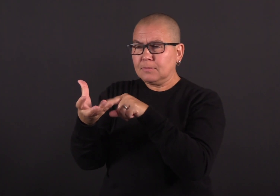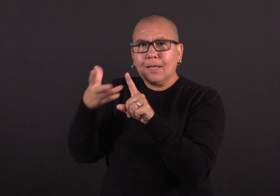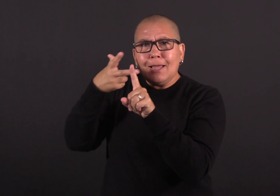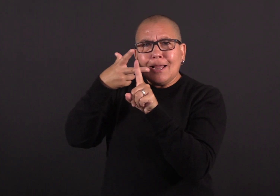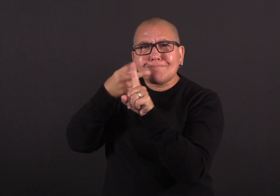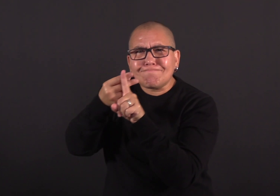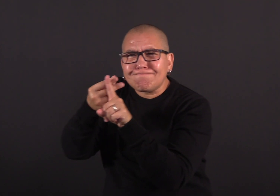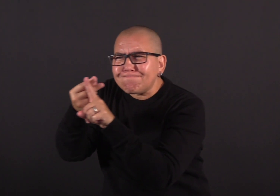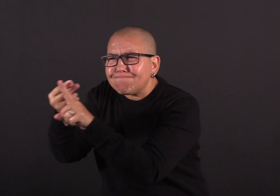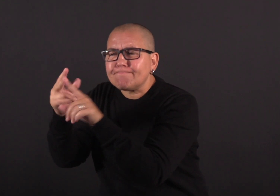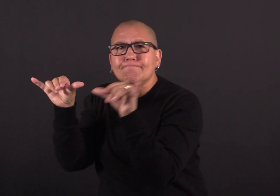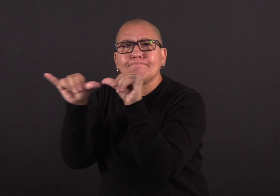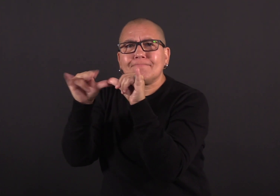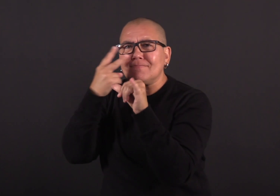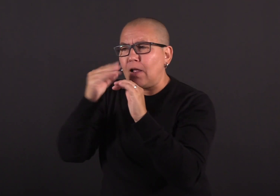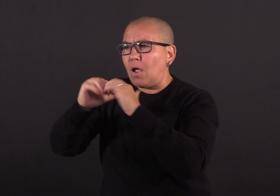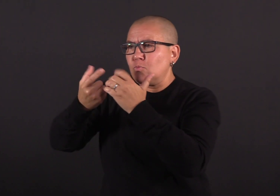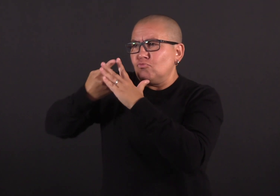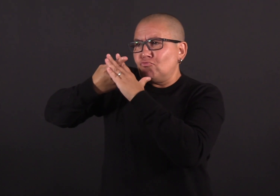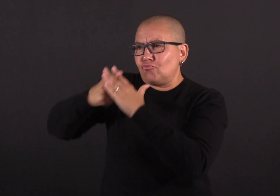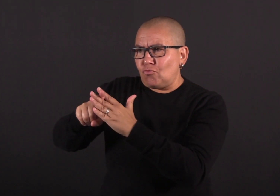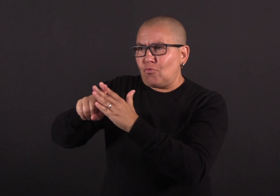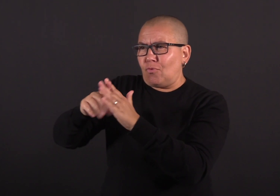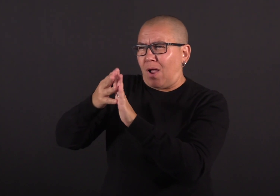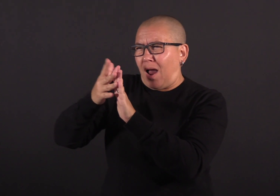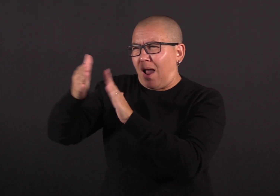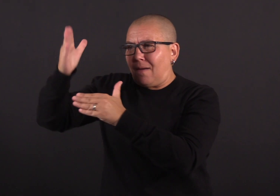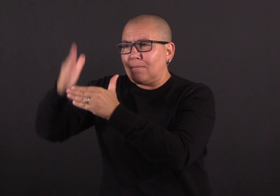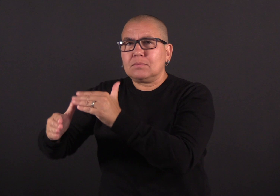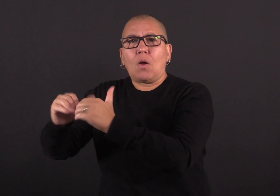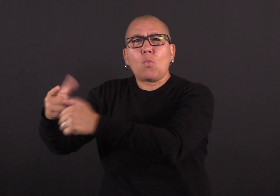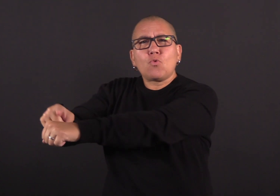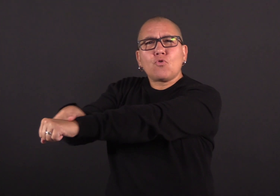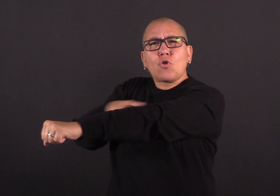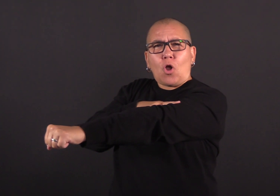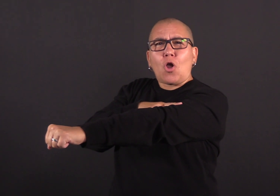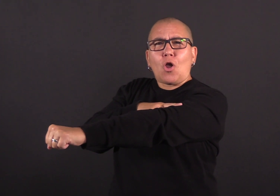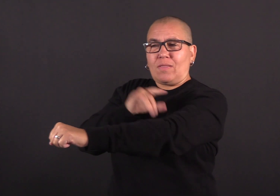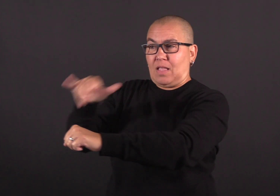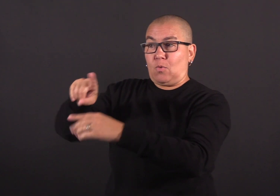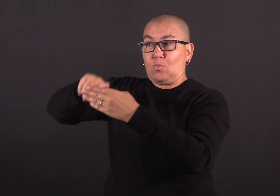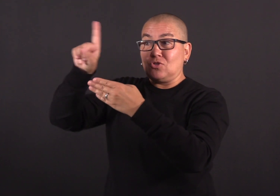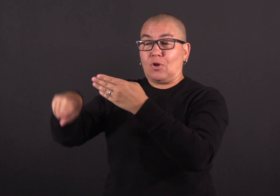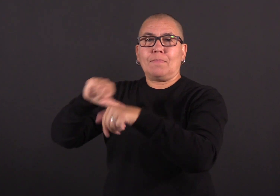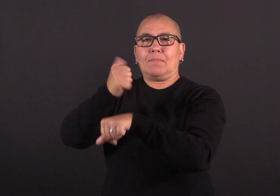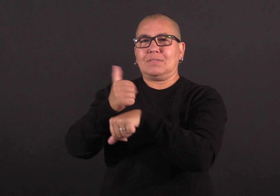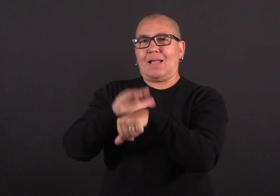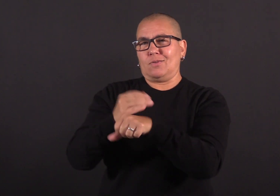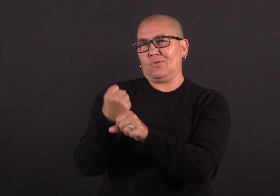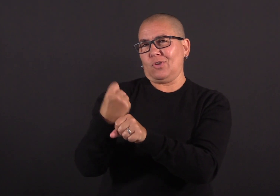it took to vaccinate 50% of people in different demographic subgroups — which reveal examples